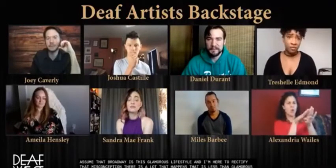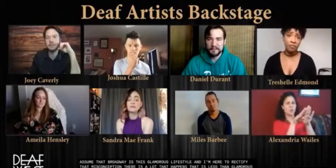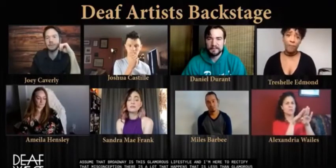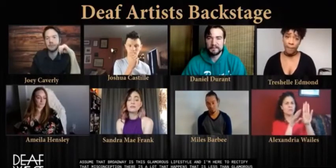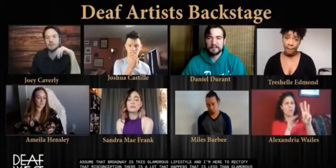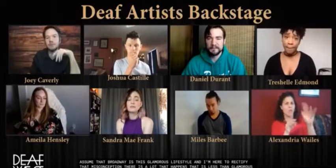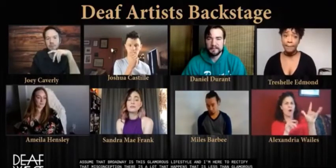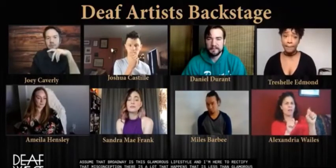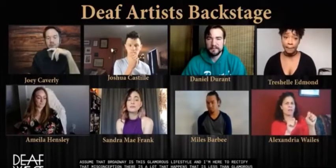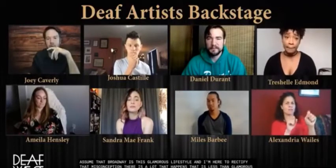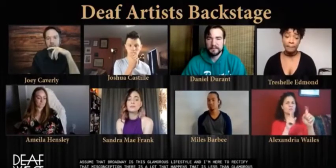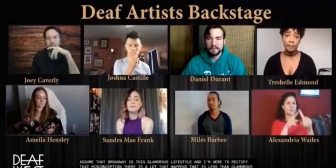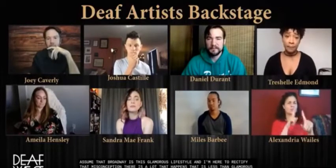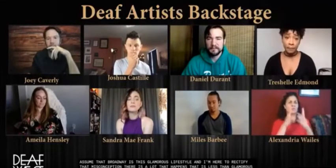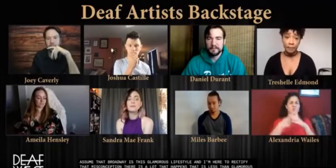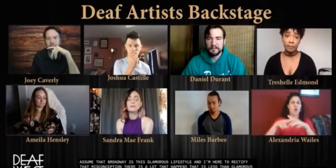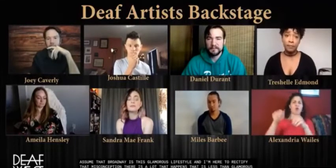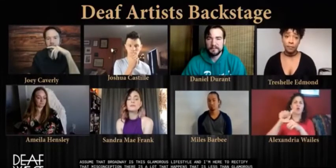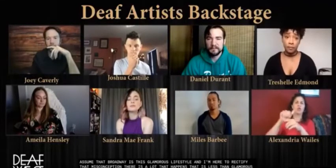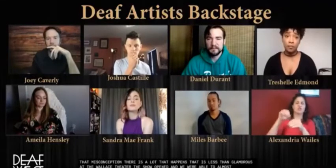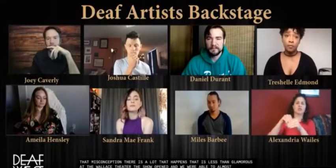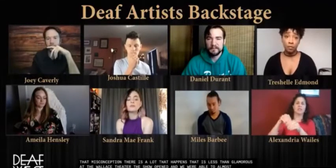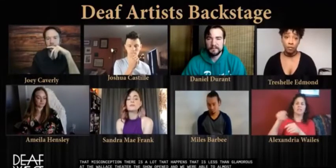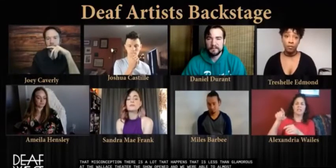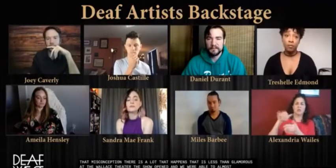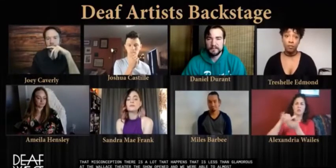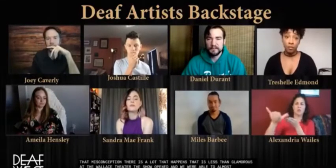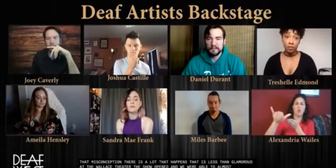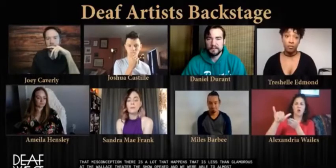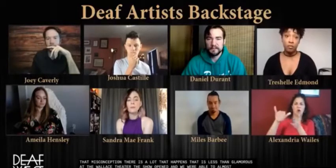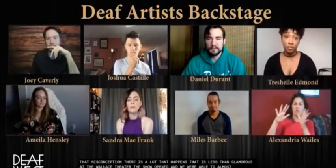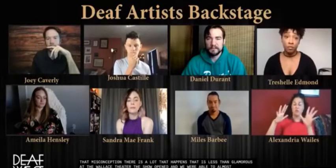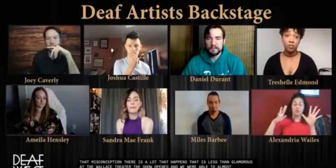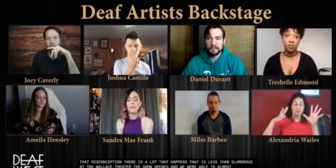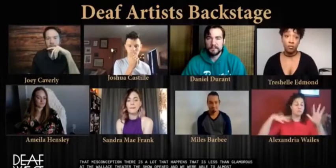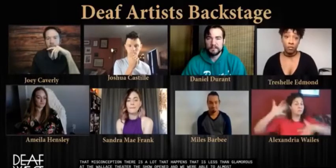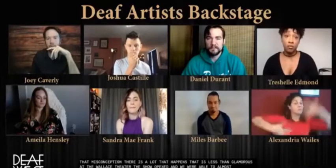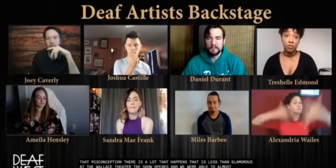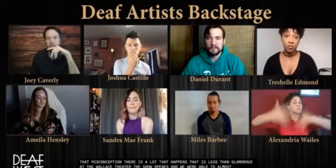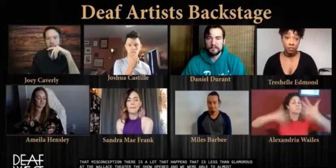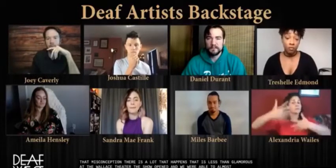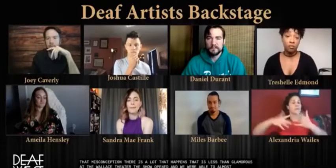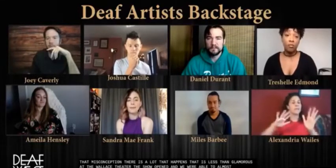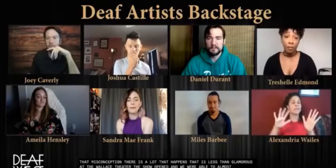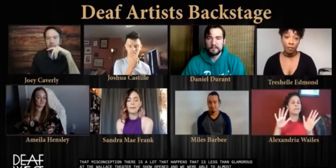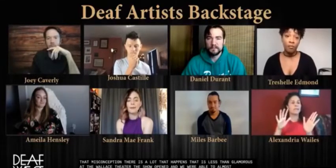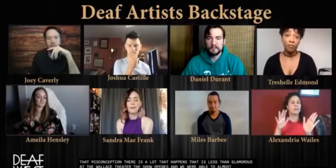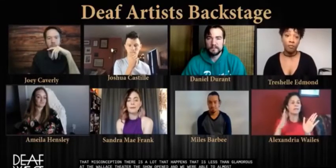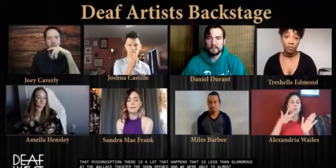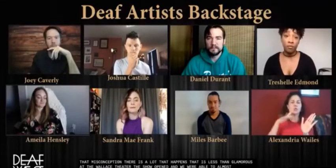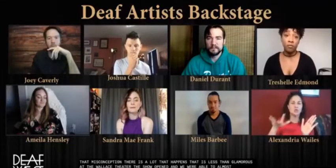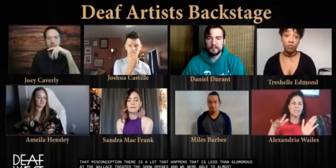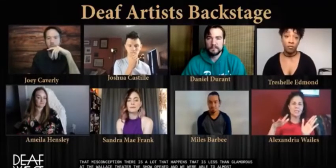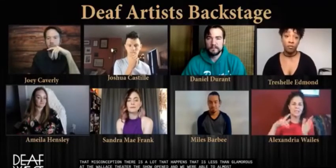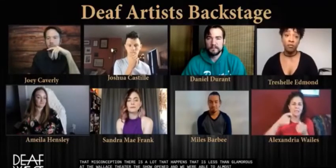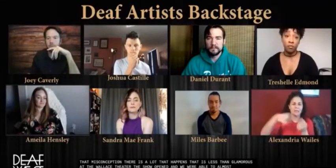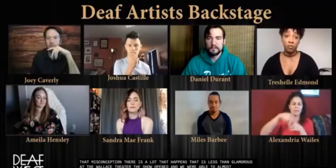It was about six weeks from The Wallis Theater to get to New York, and get the Broadway show up and running.